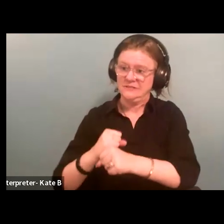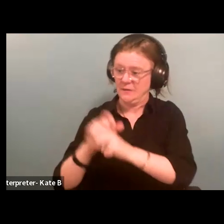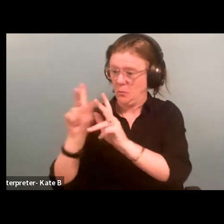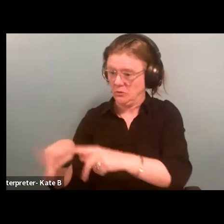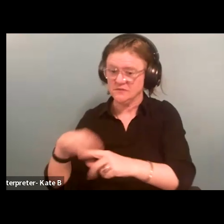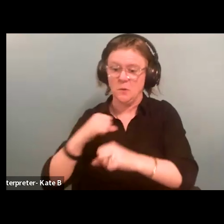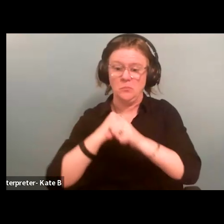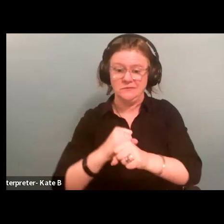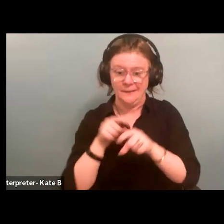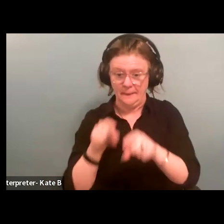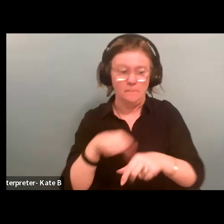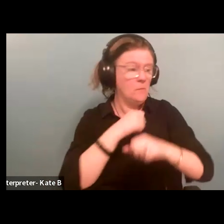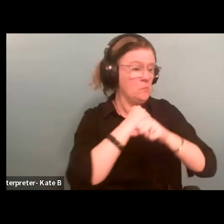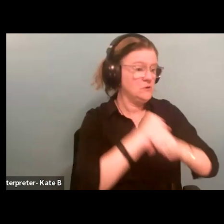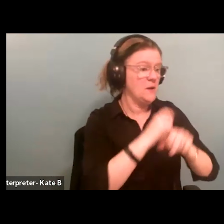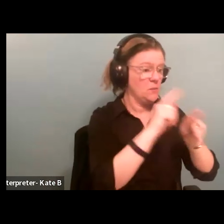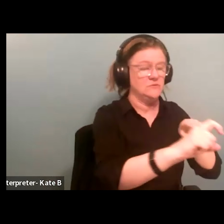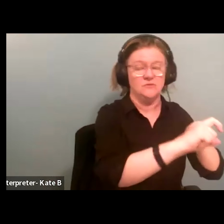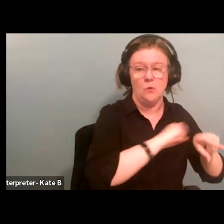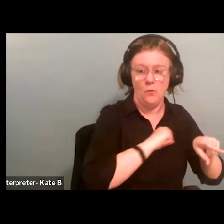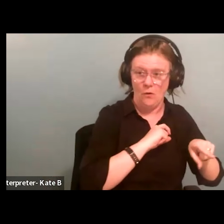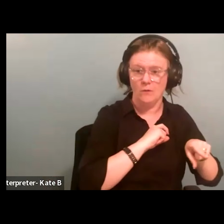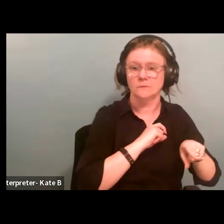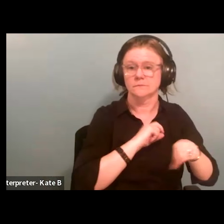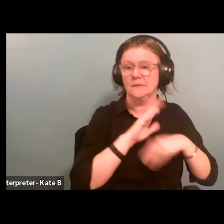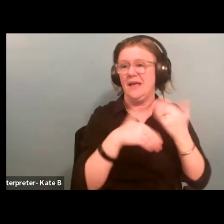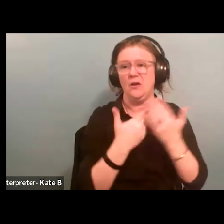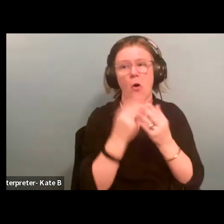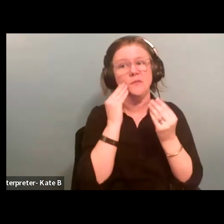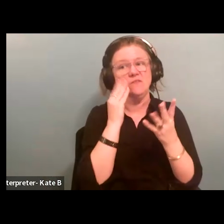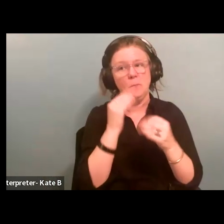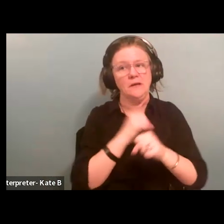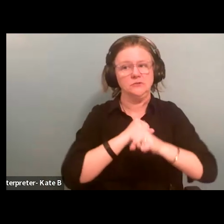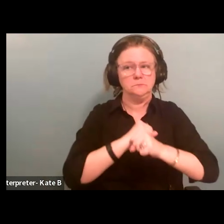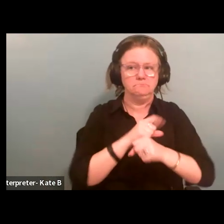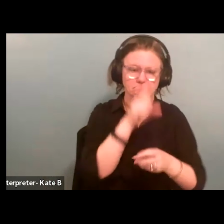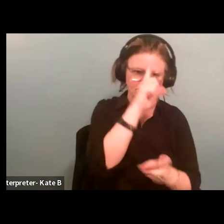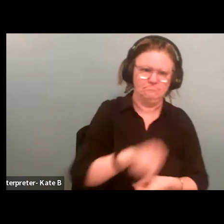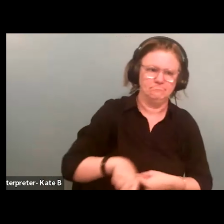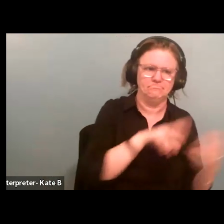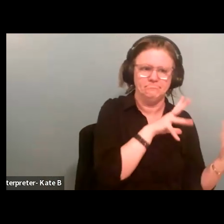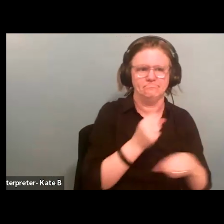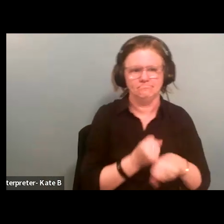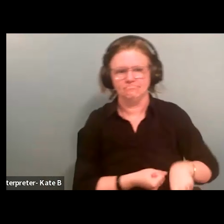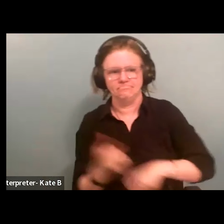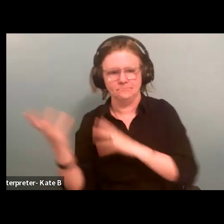And everything's through encrypted services that are controlled by the state.